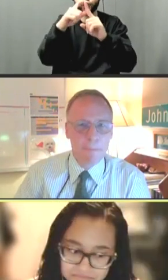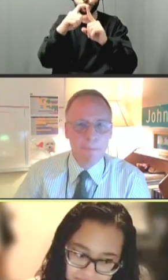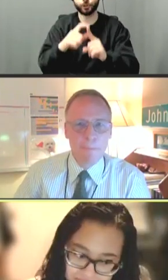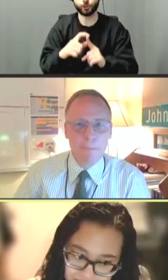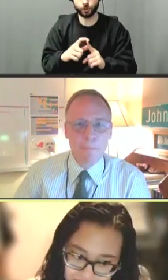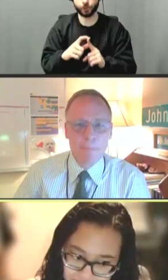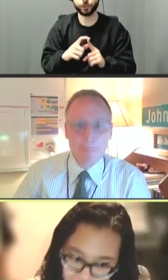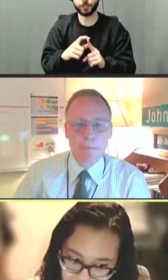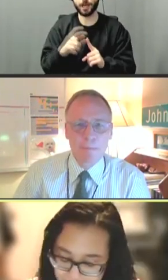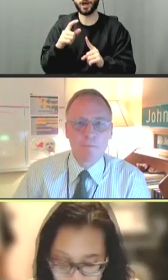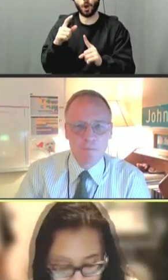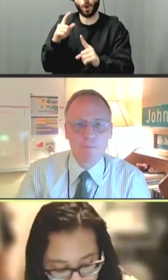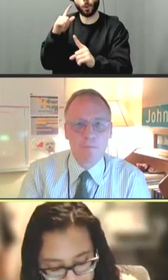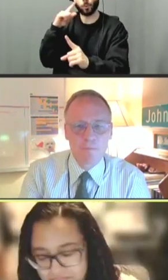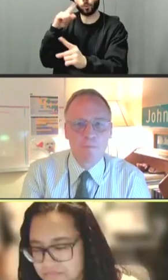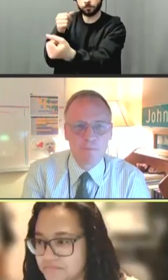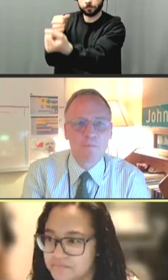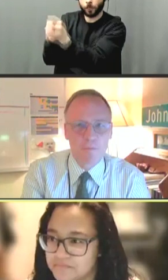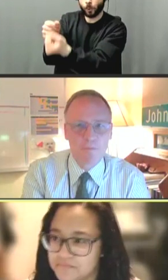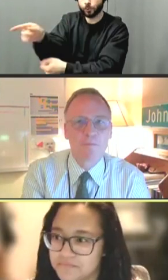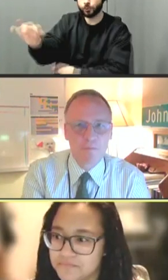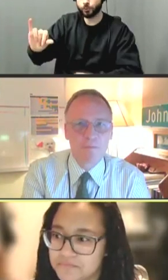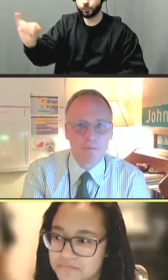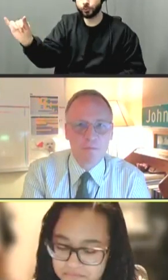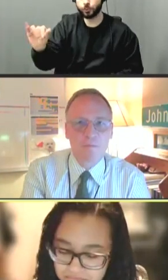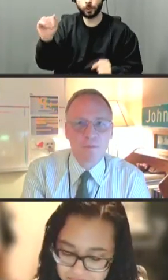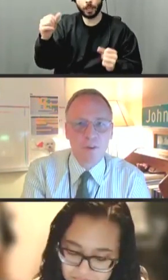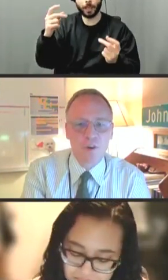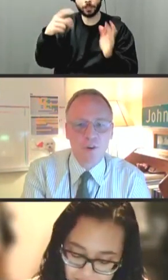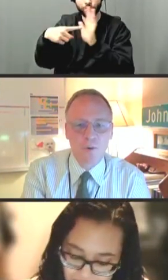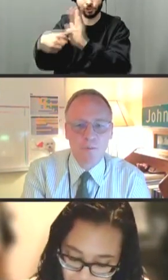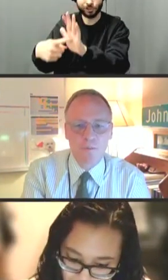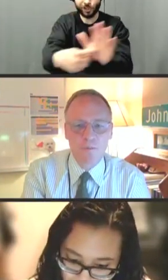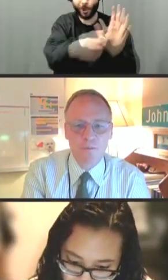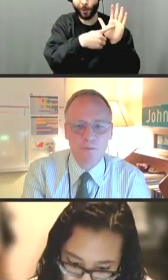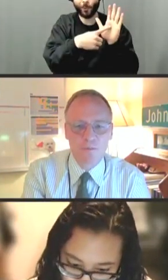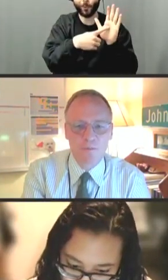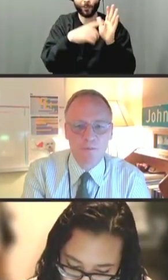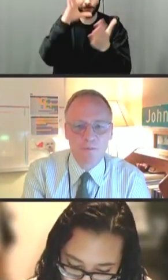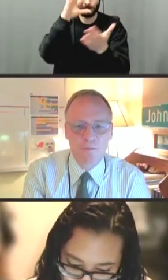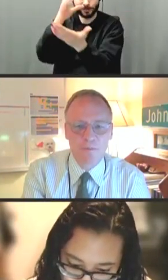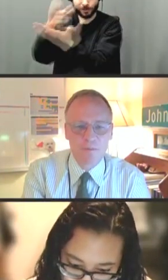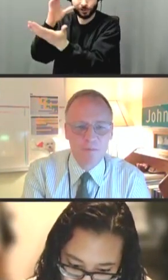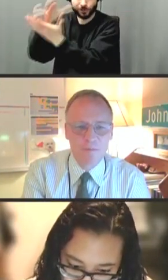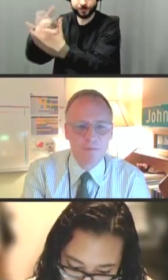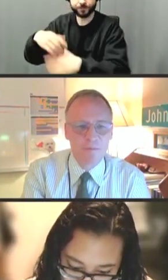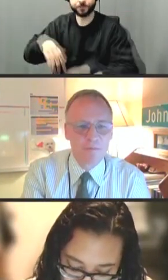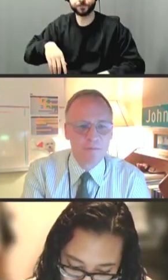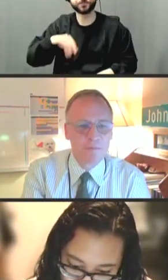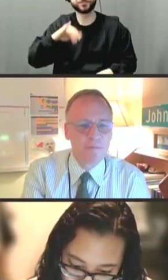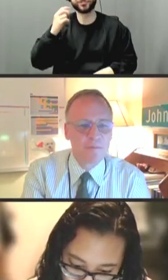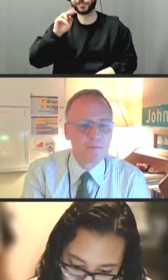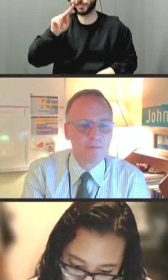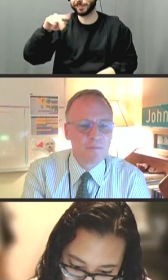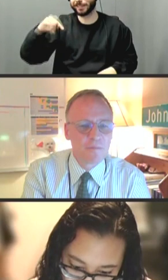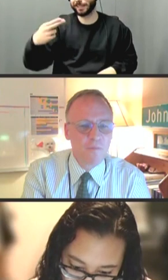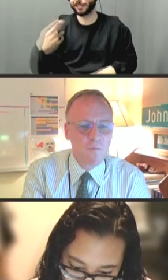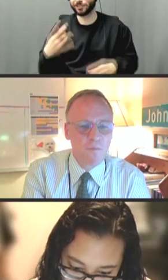Jen Keith: And this is Jen Keith. I'll just put one more plug in here. To get the data in